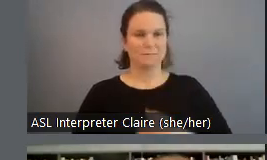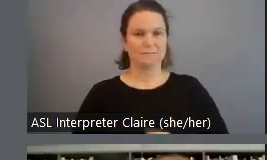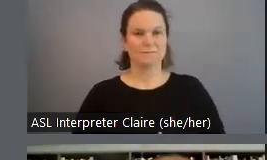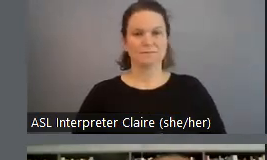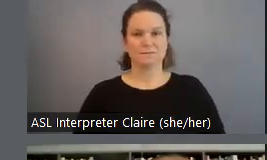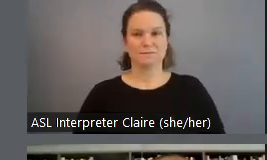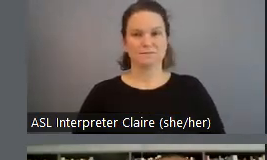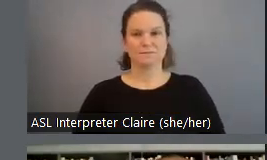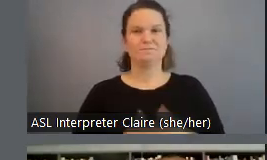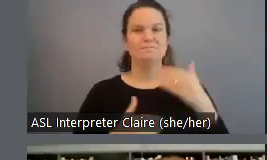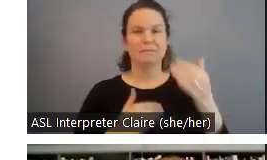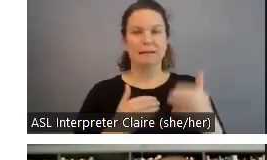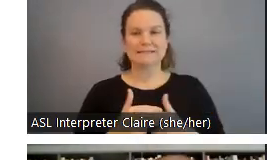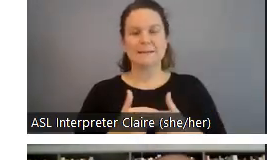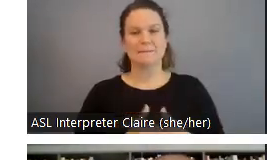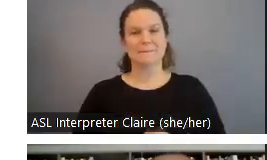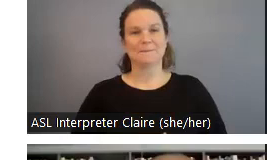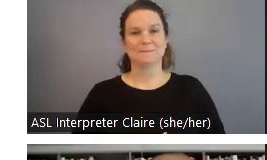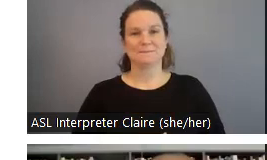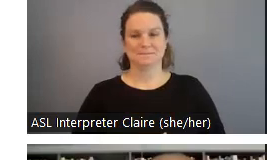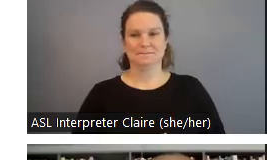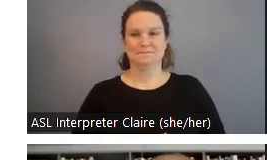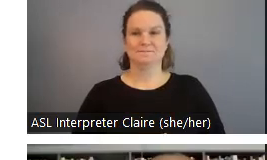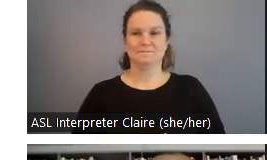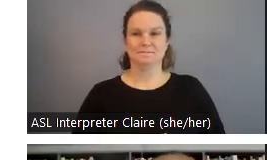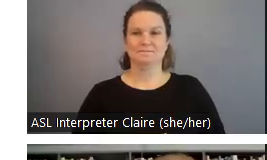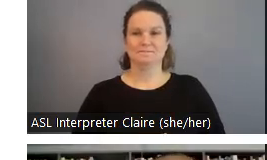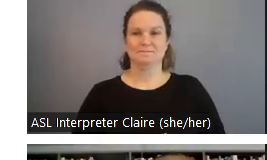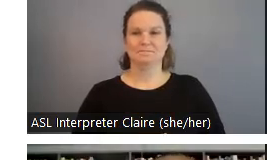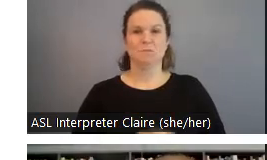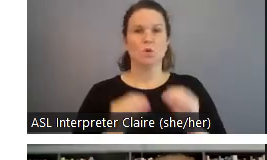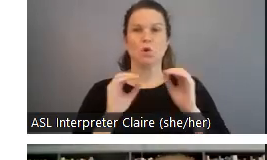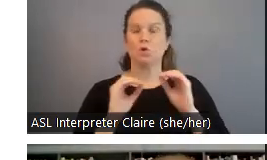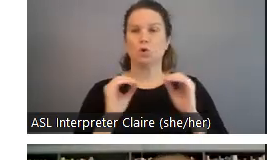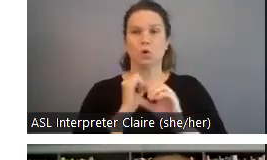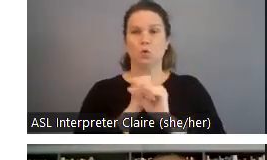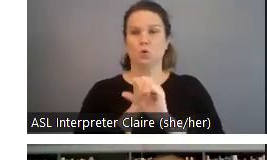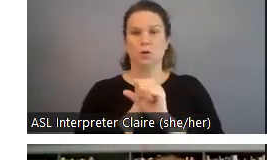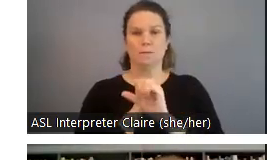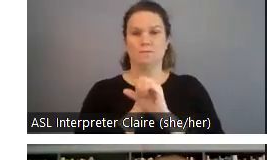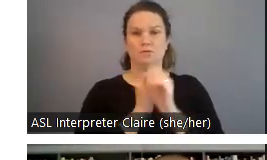You can go to the next slide as well. I don't have commercial financial